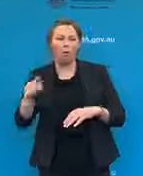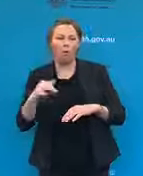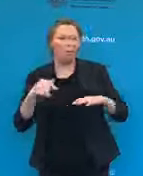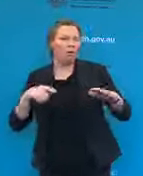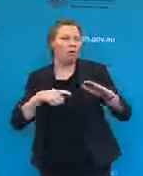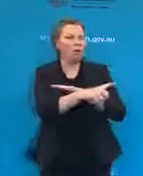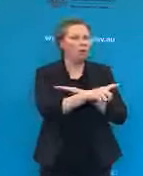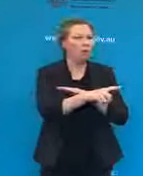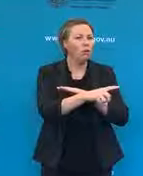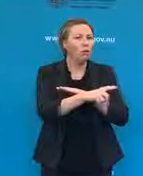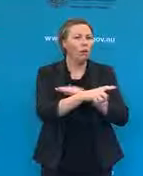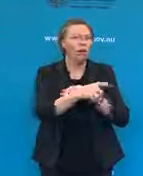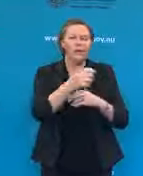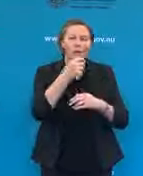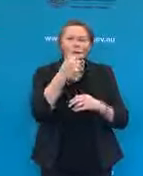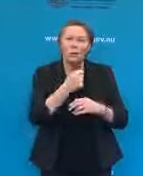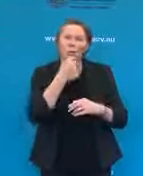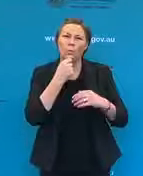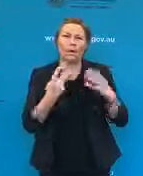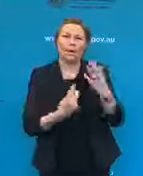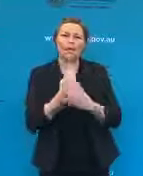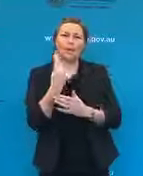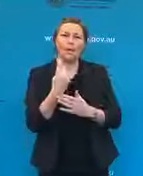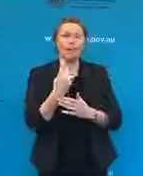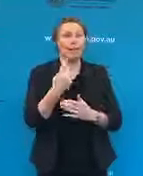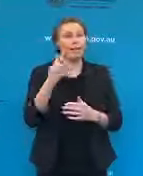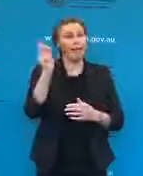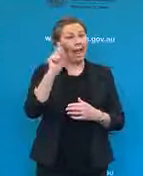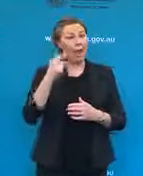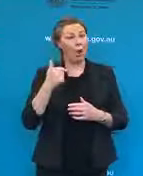of people going through it, but we are reviewing our national strategy in hotel